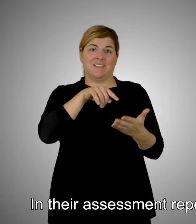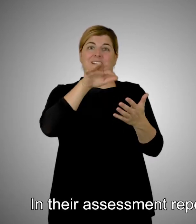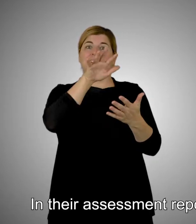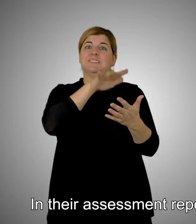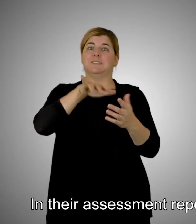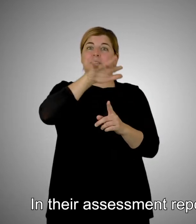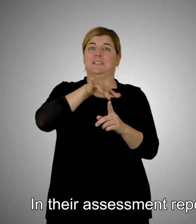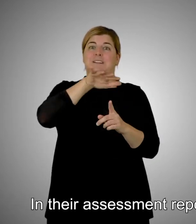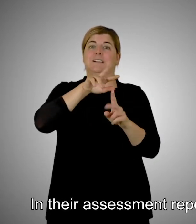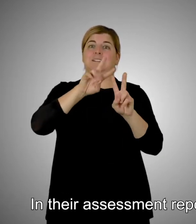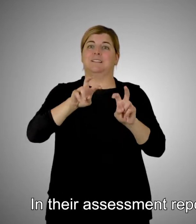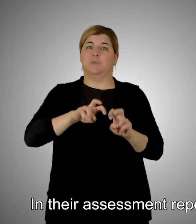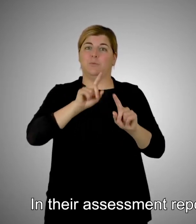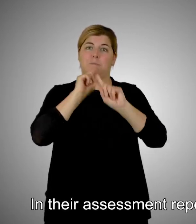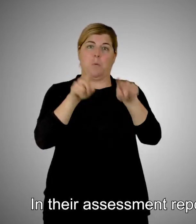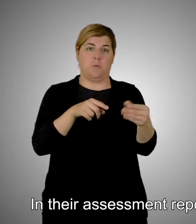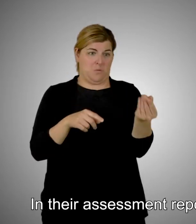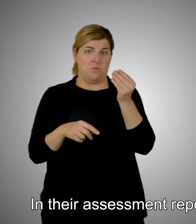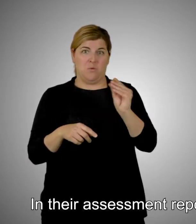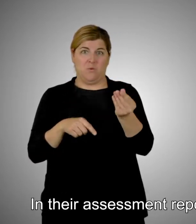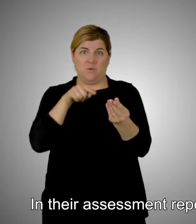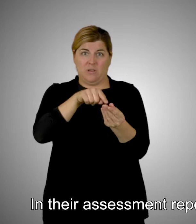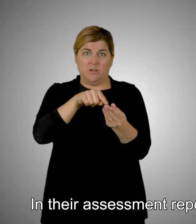In their assessment report,